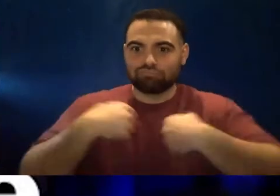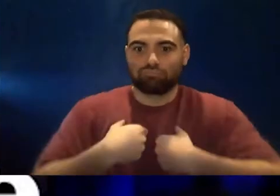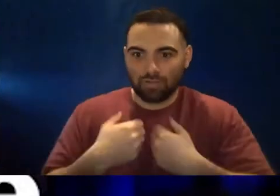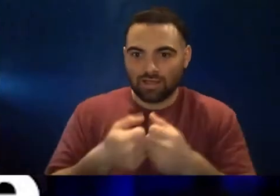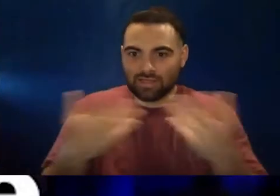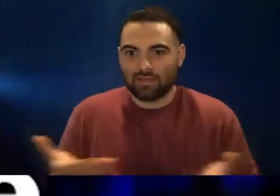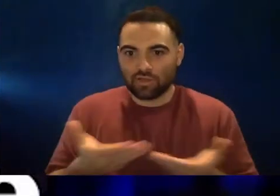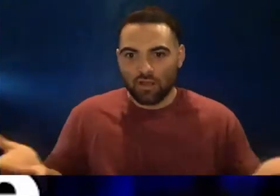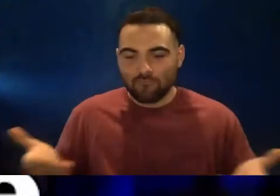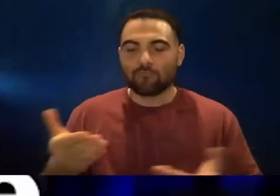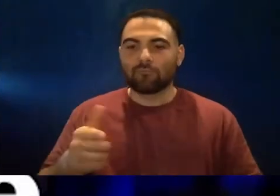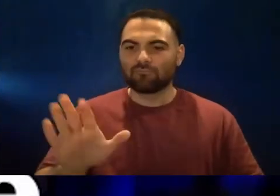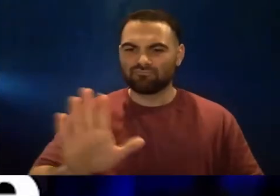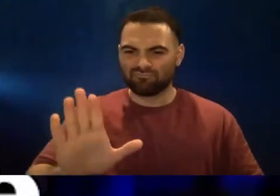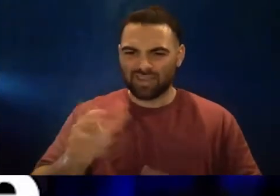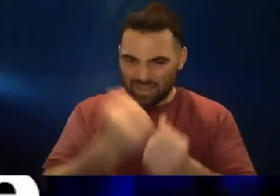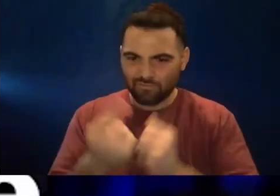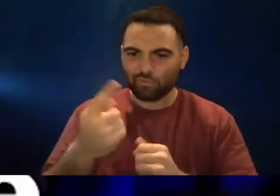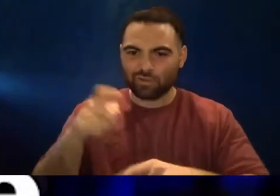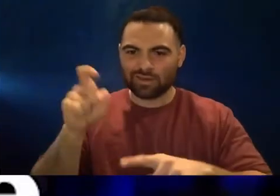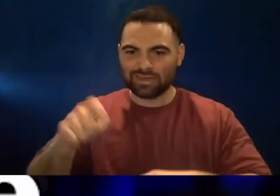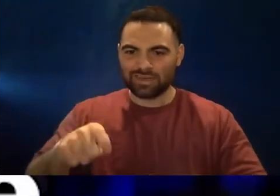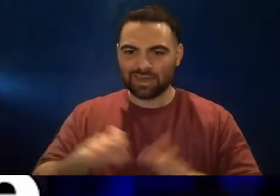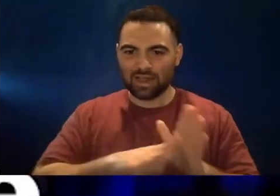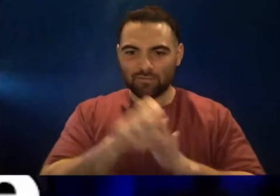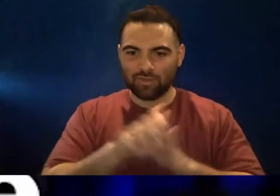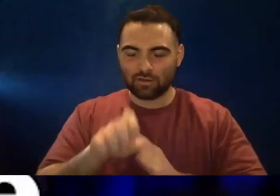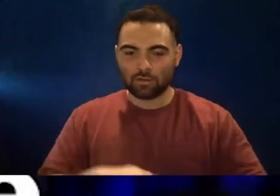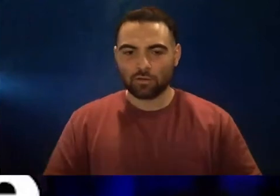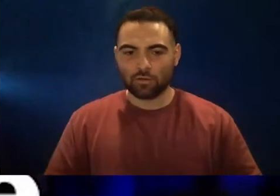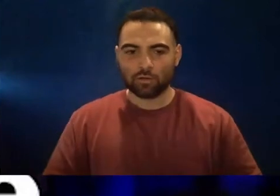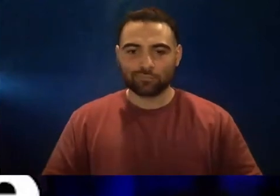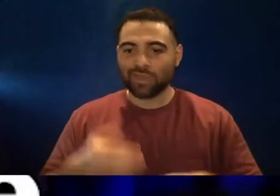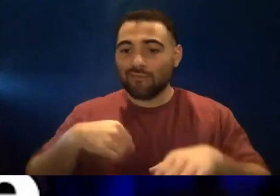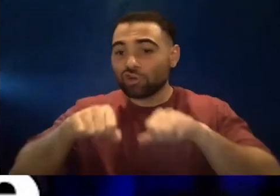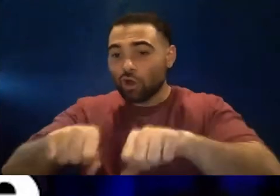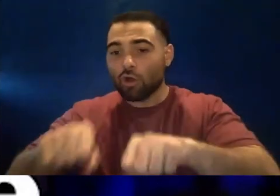and the public transport system, bringing carts, wheeling stuff around, and of course,